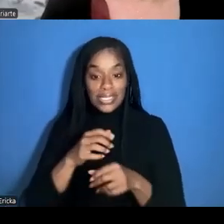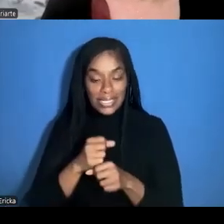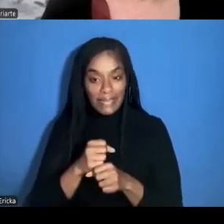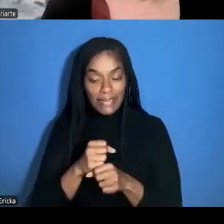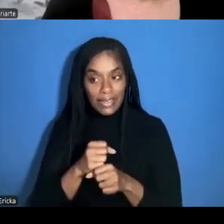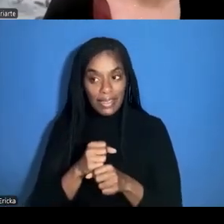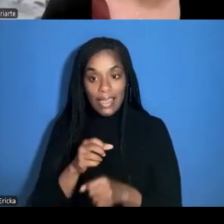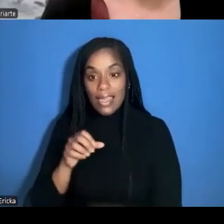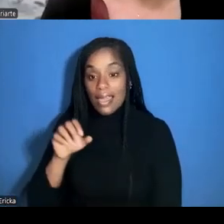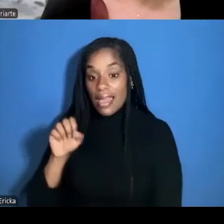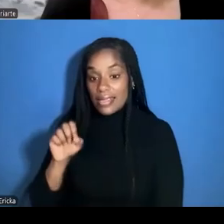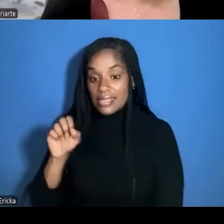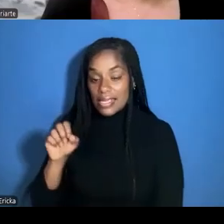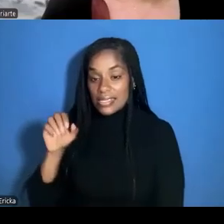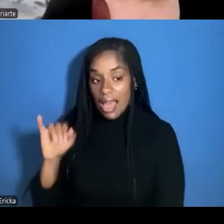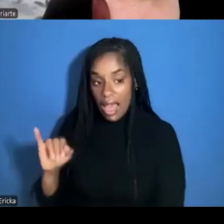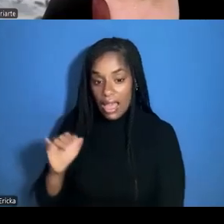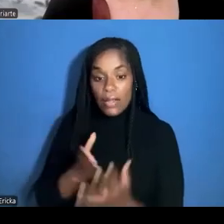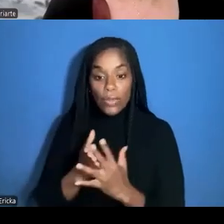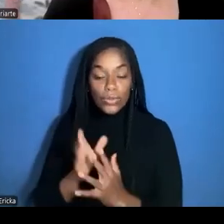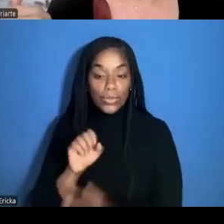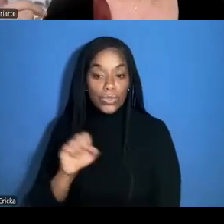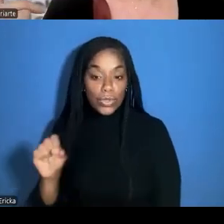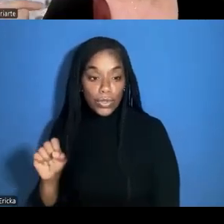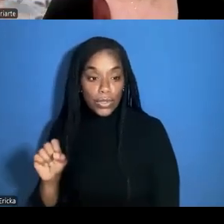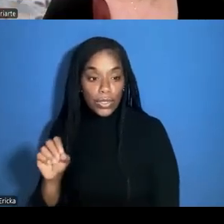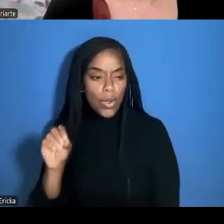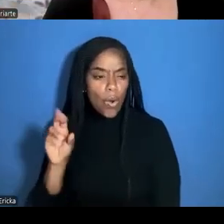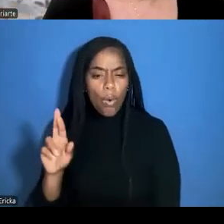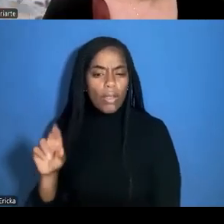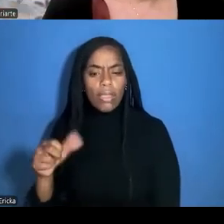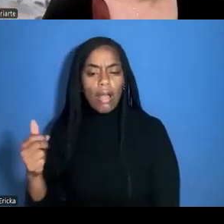the SSI through Social Security or the other program, which is called,